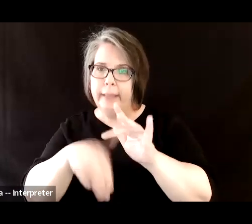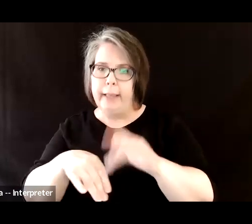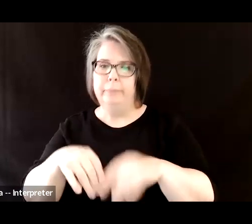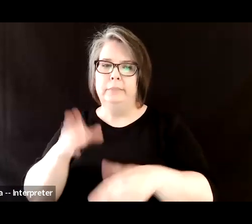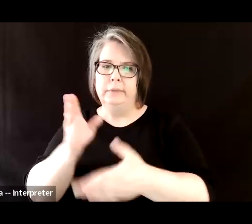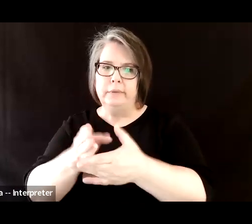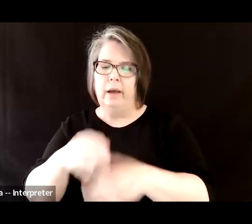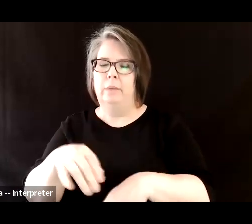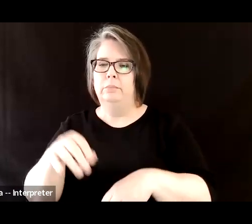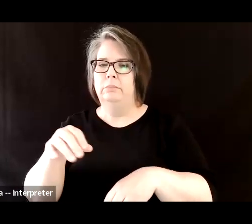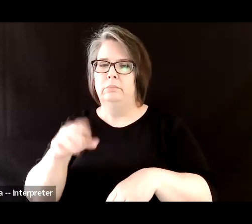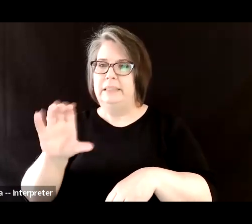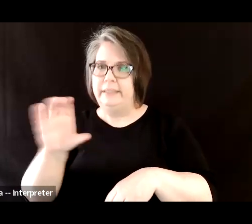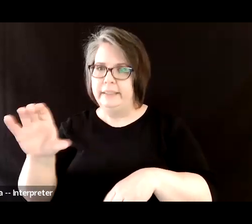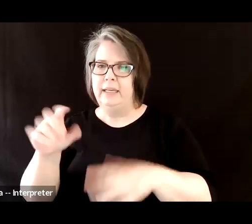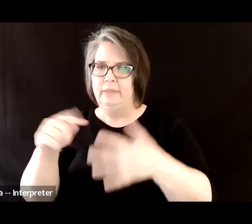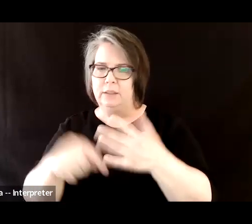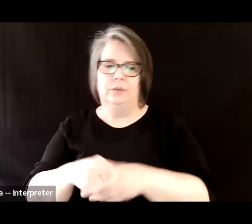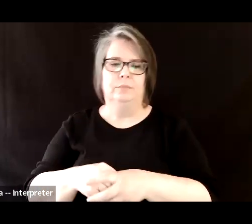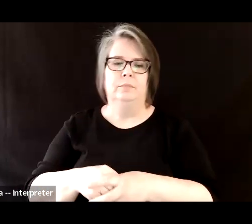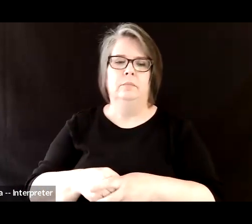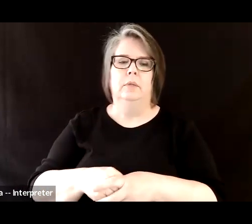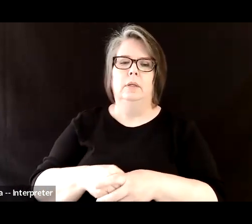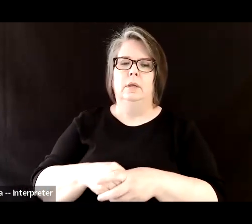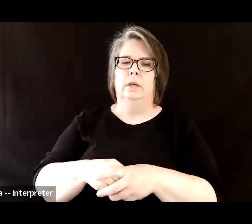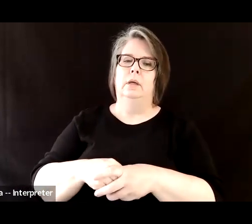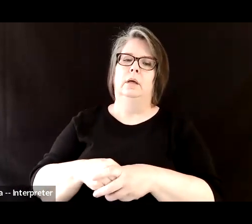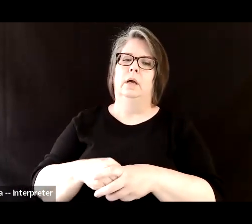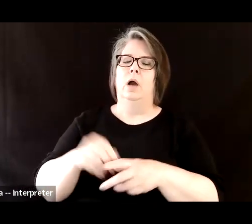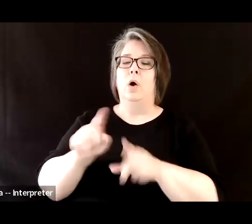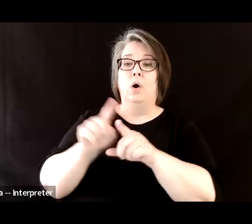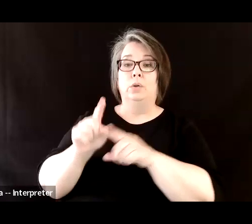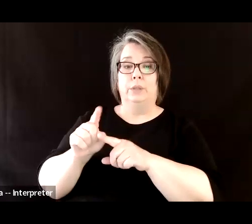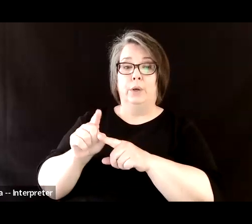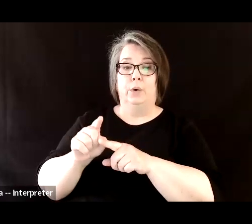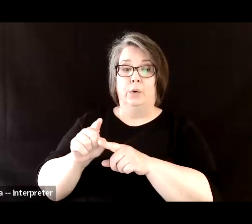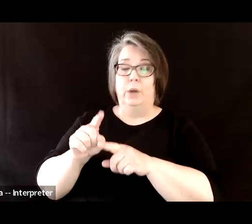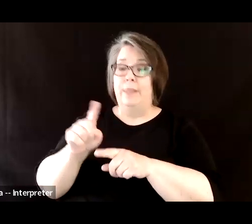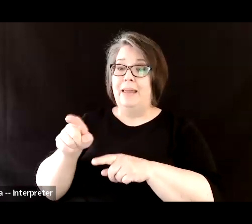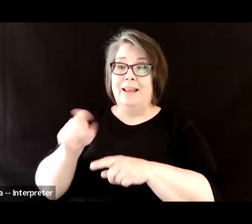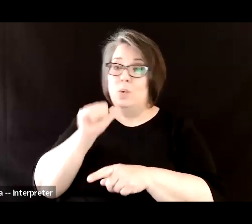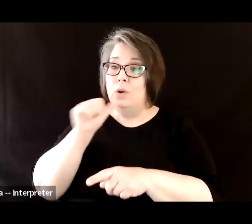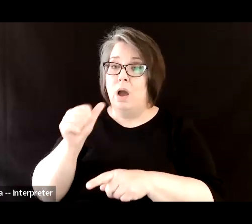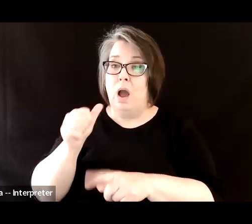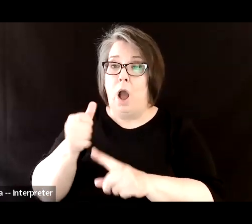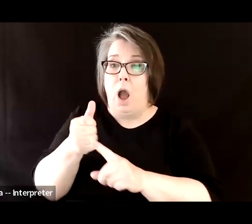And then another key feature is that your player is not going to autoplay. So when you come to a page, it's